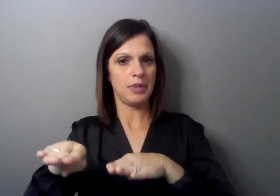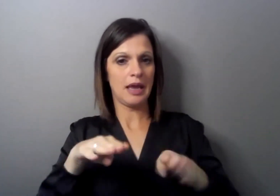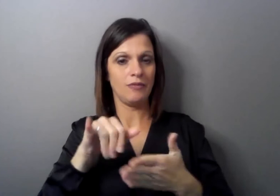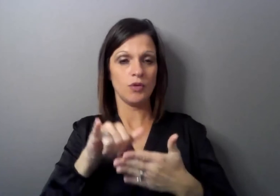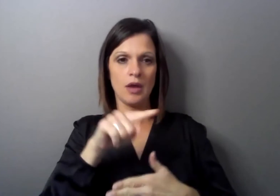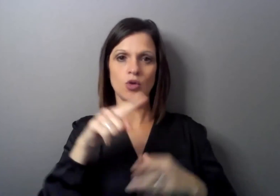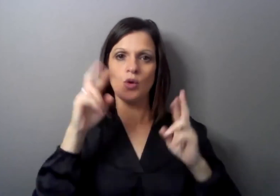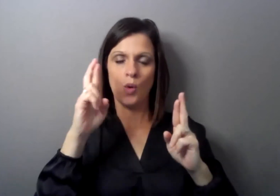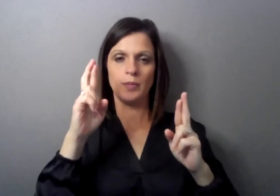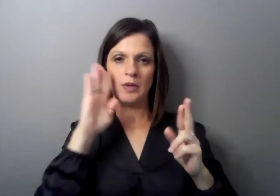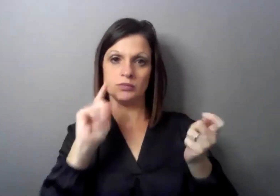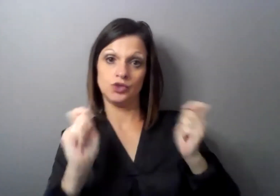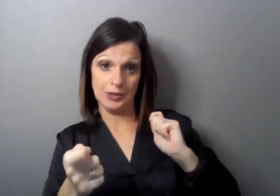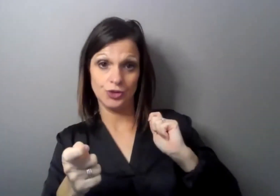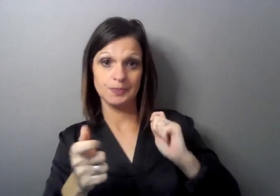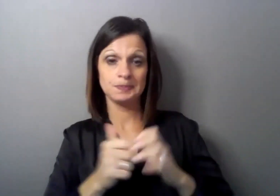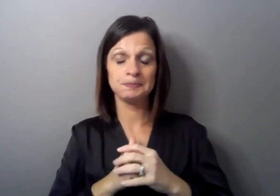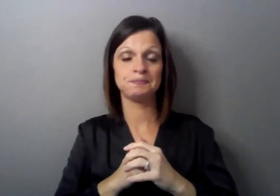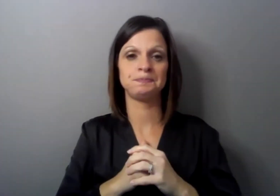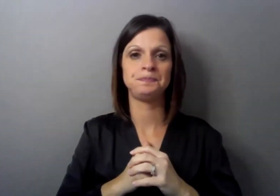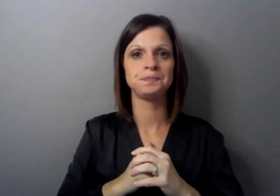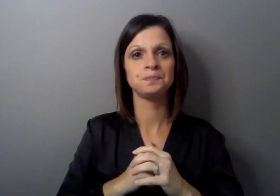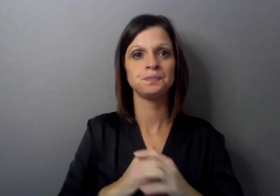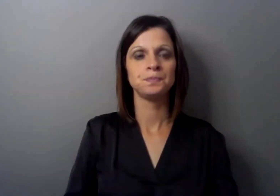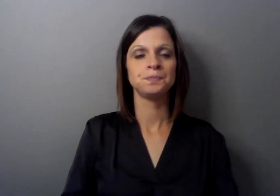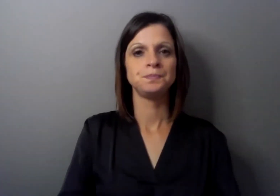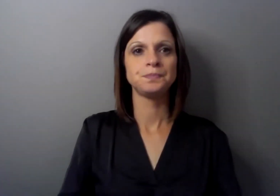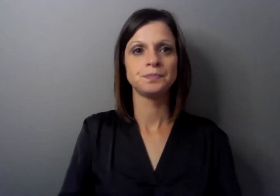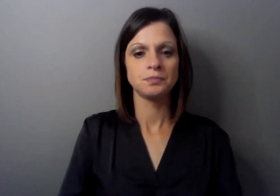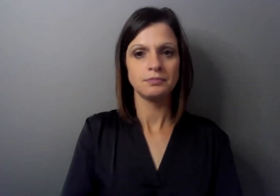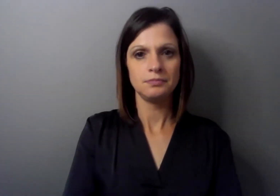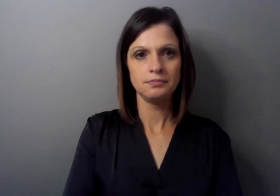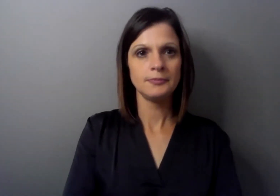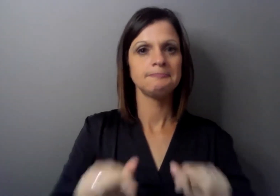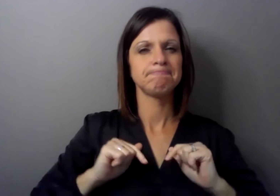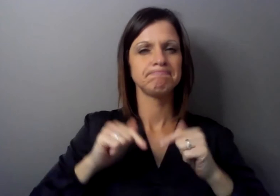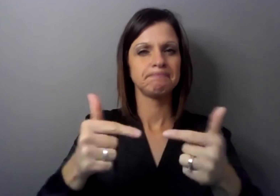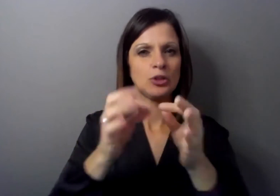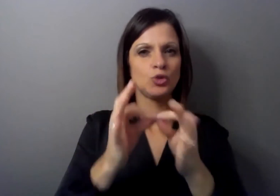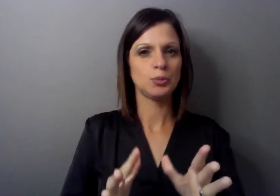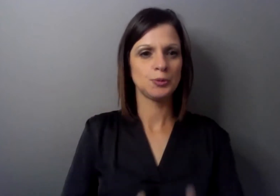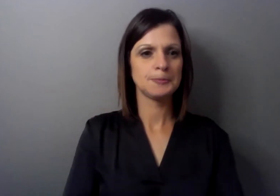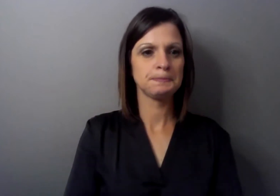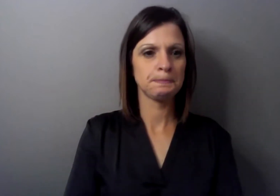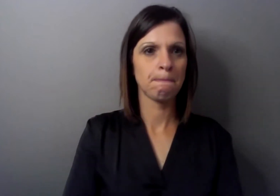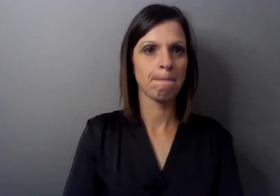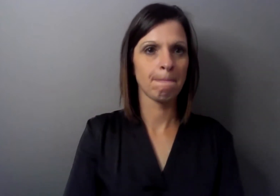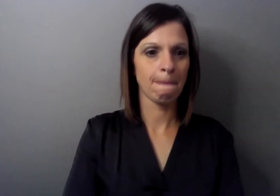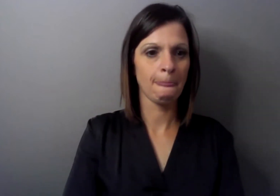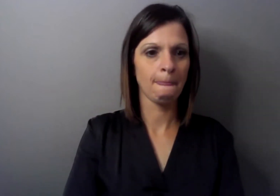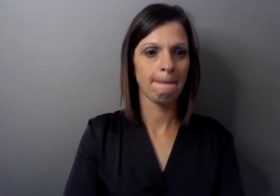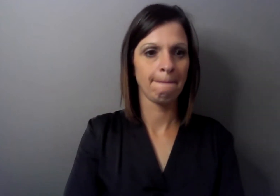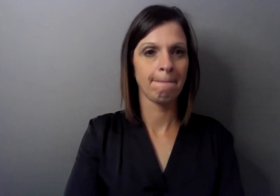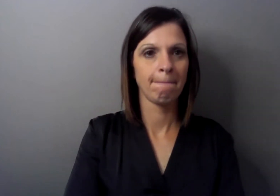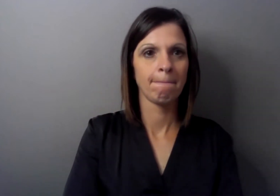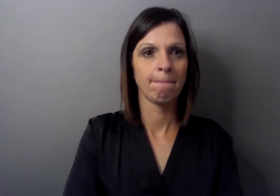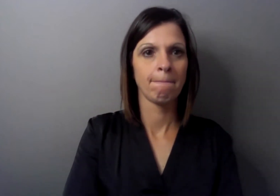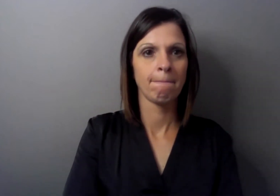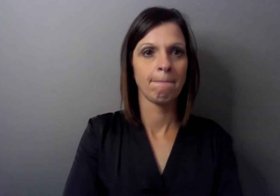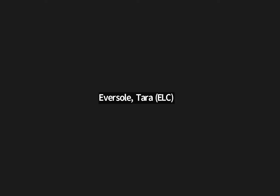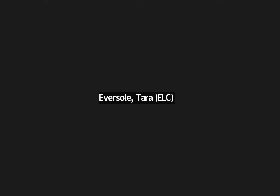the training will carry forward.